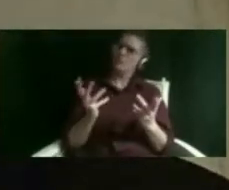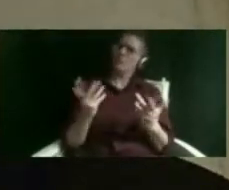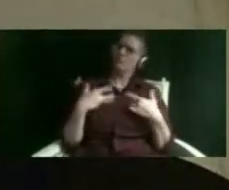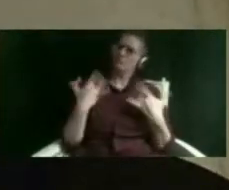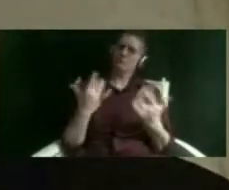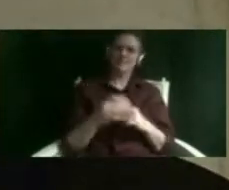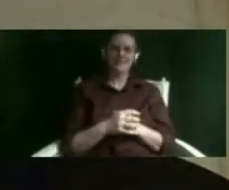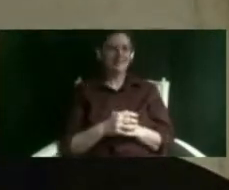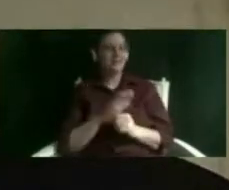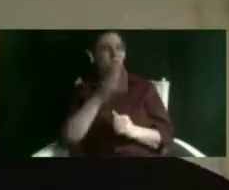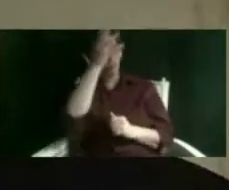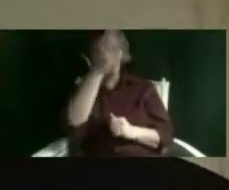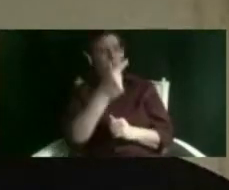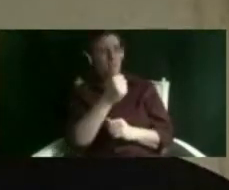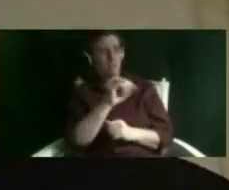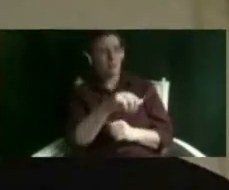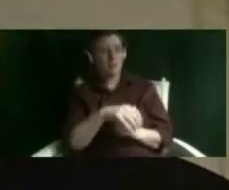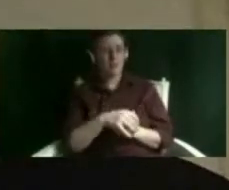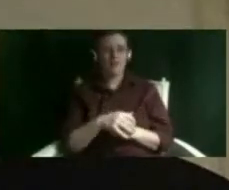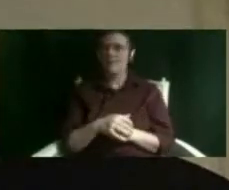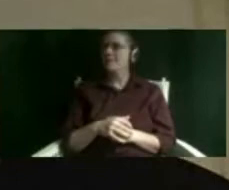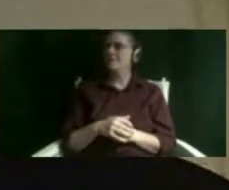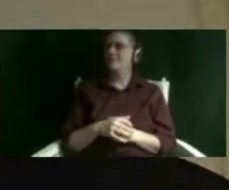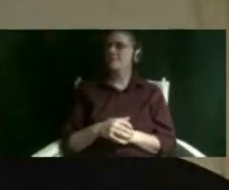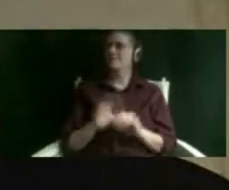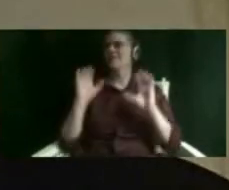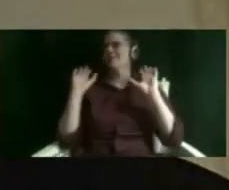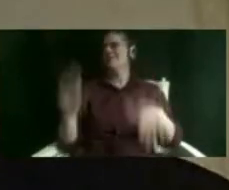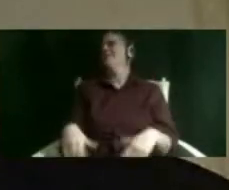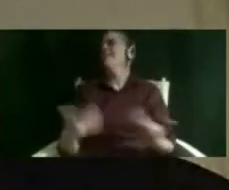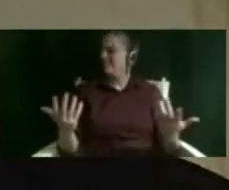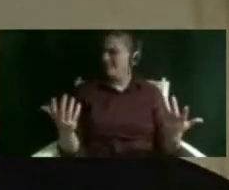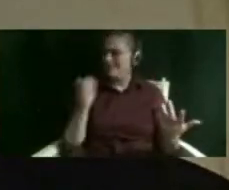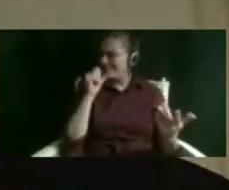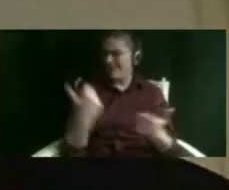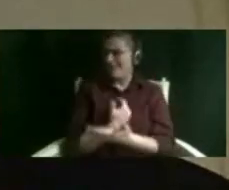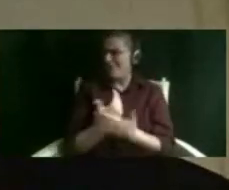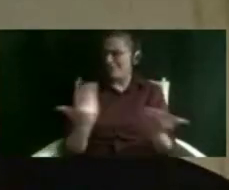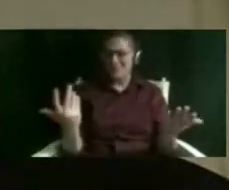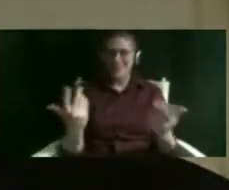grandpa i'm gay and he said well that's nothing new so you know i think that sometimes people